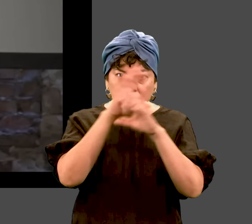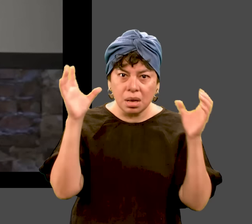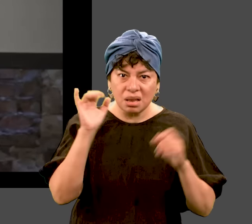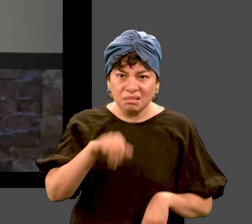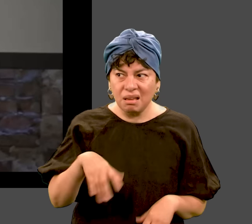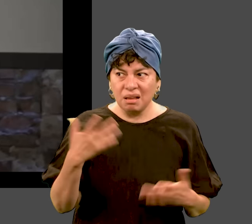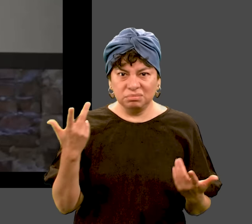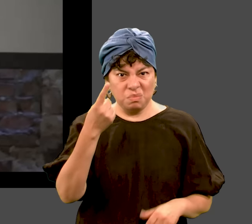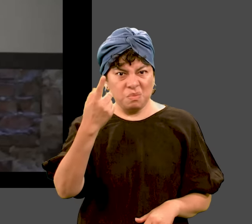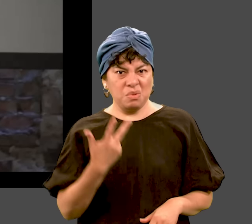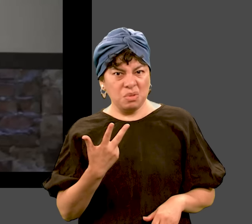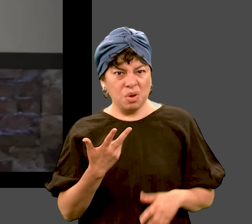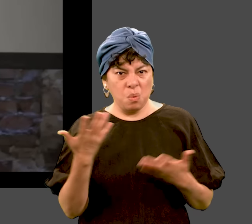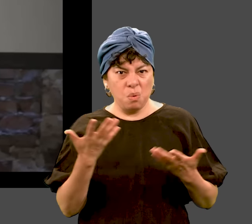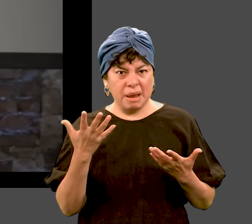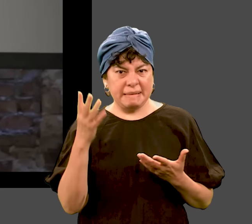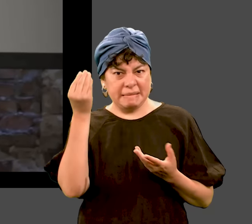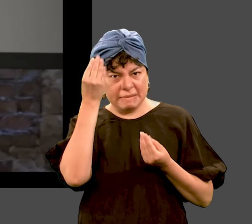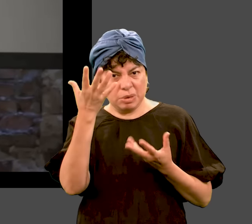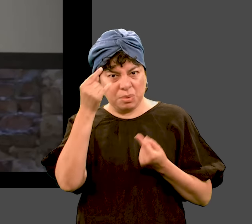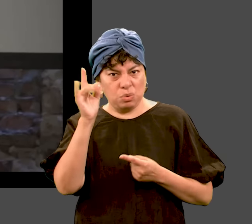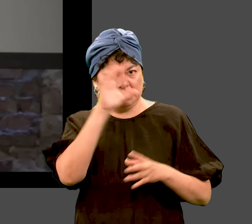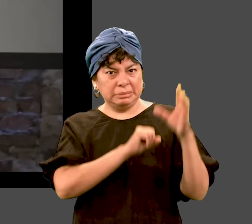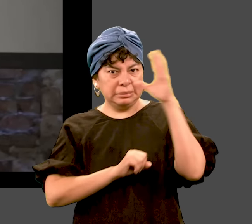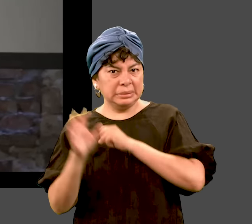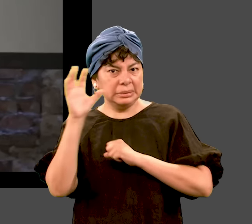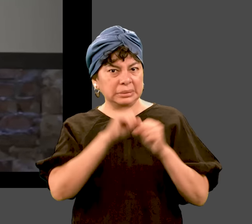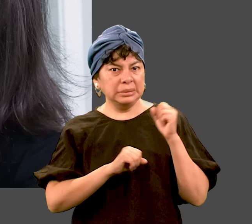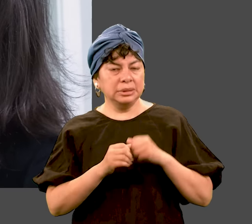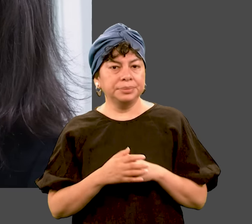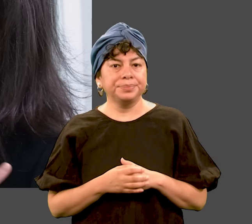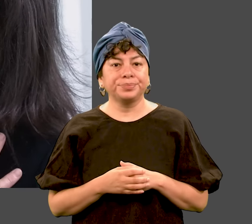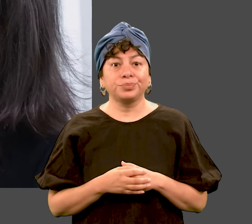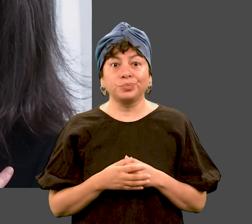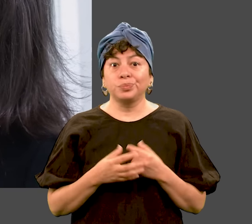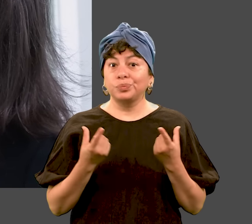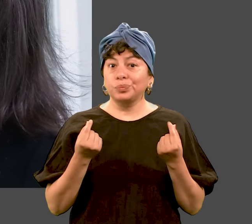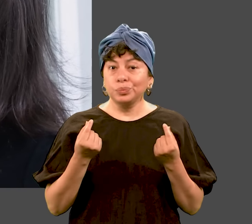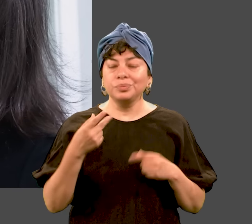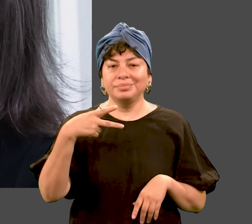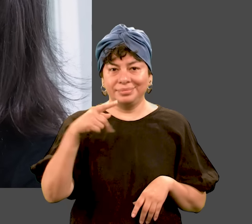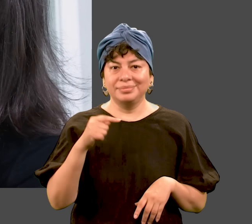of what someone is trying to convey to you. So instead, what we use in Protactile is a four-handed grammar.